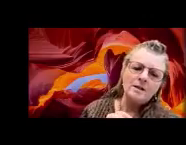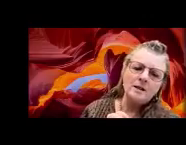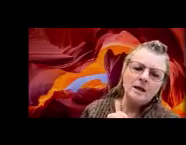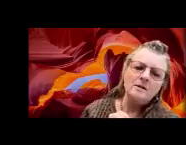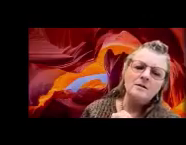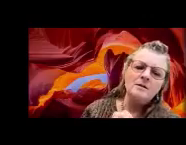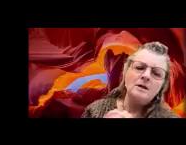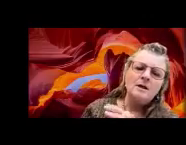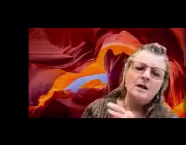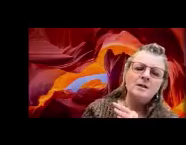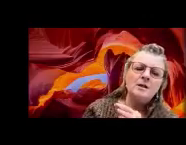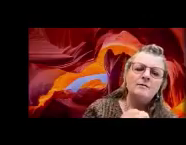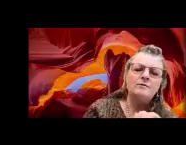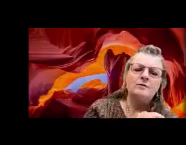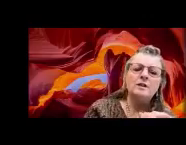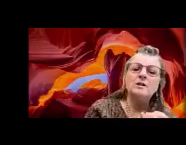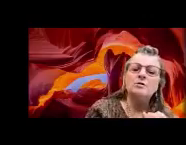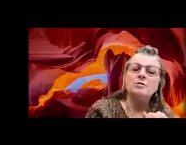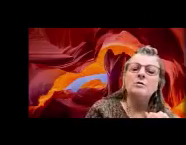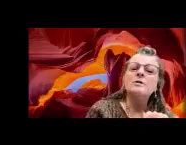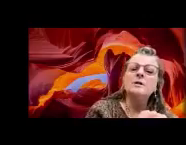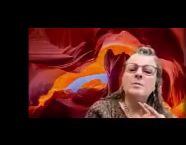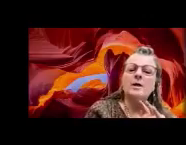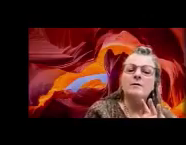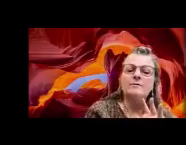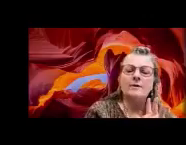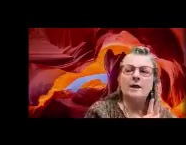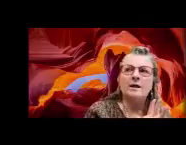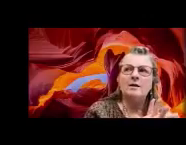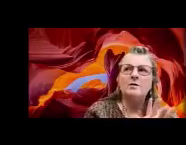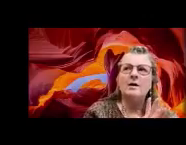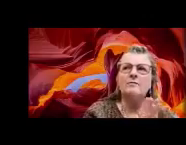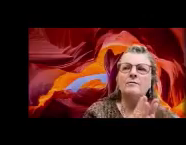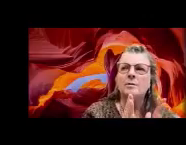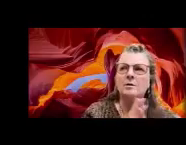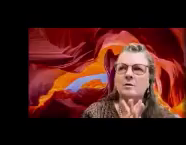scales. HF is for six year olds and above and who have typical